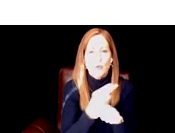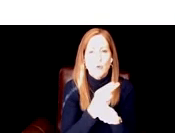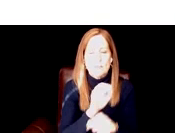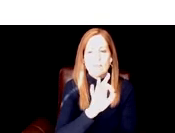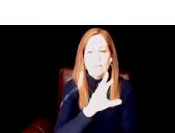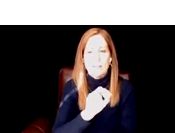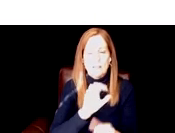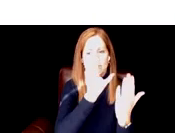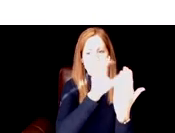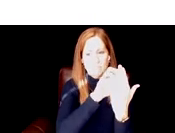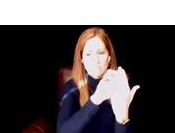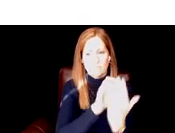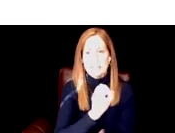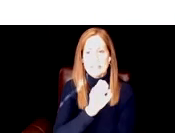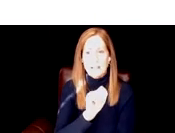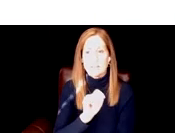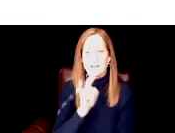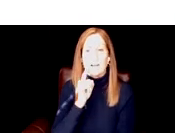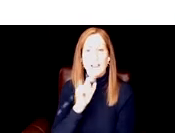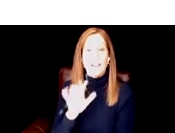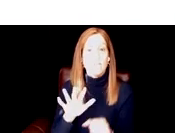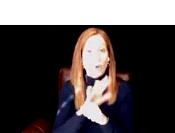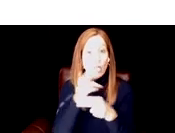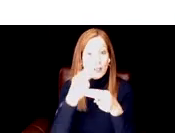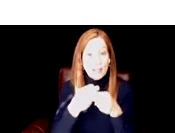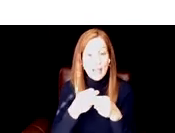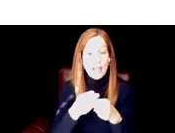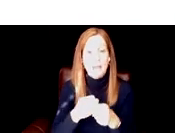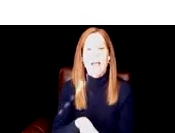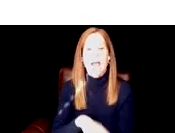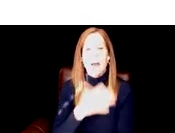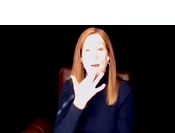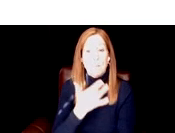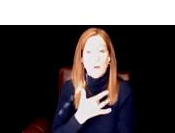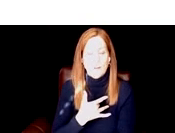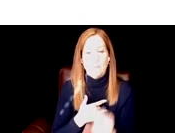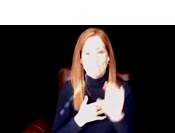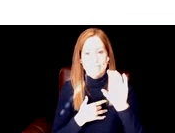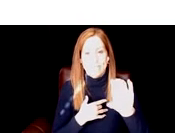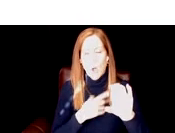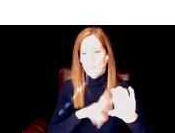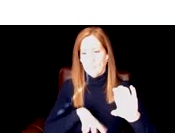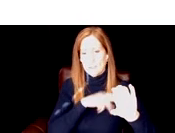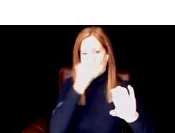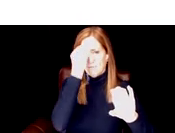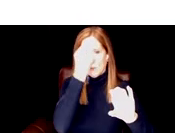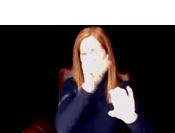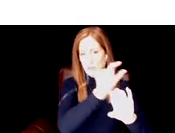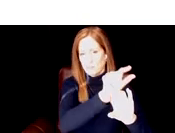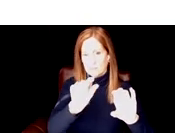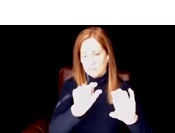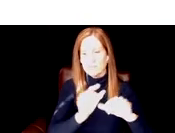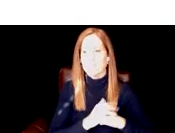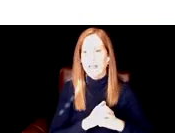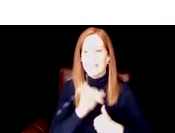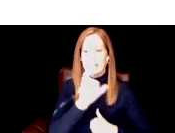For example, fields like full name and date of birth could be grouped together as personal information. This type of form organization